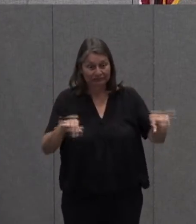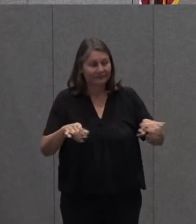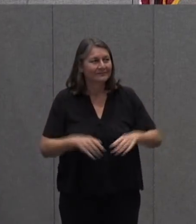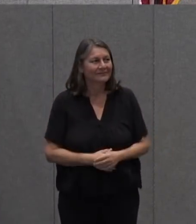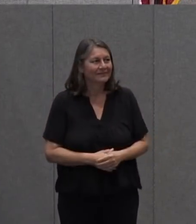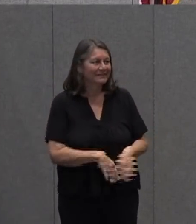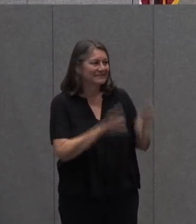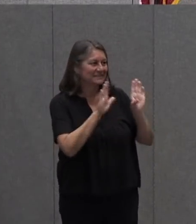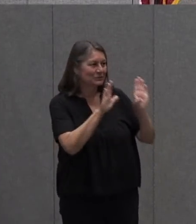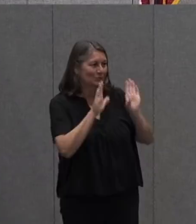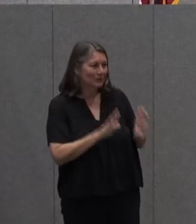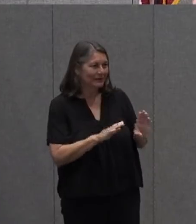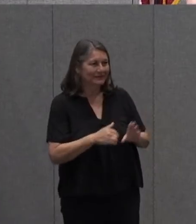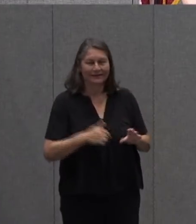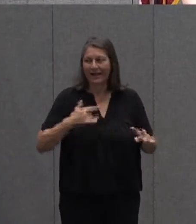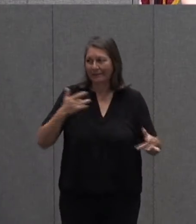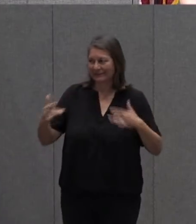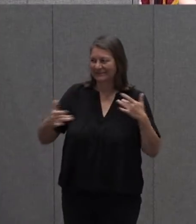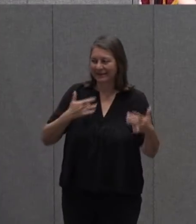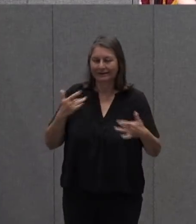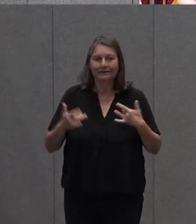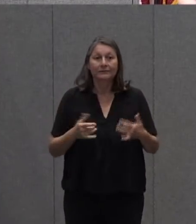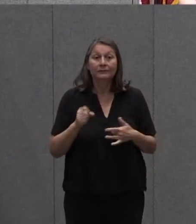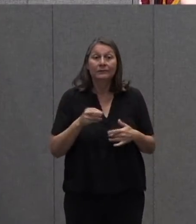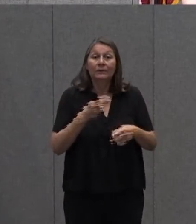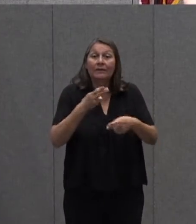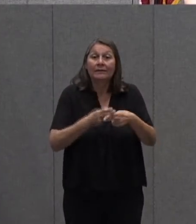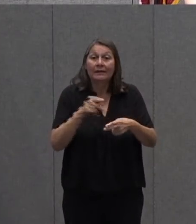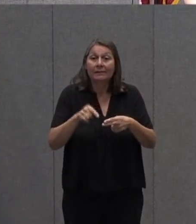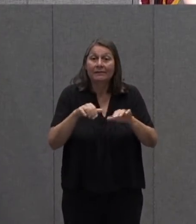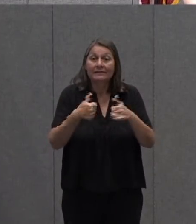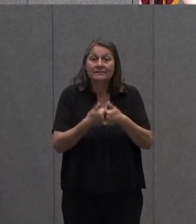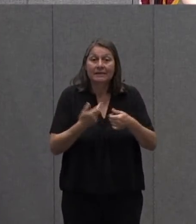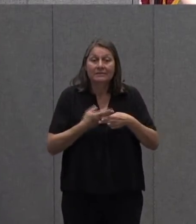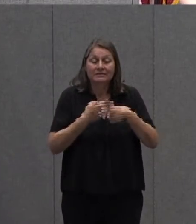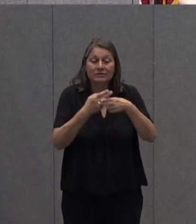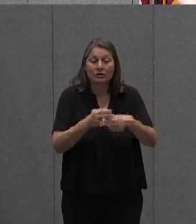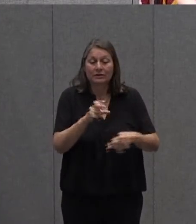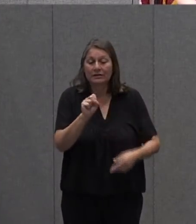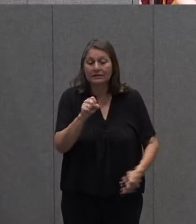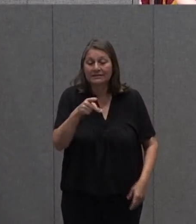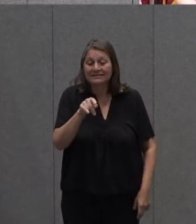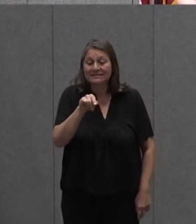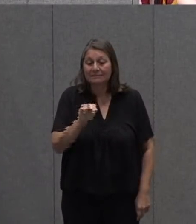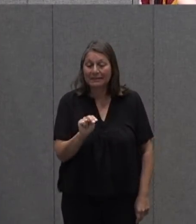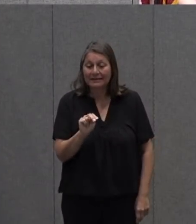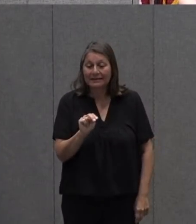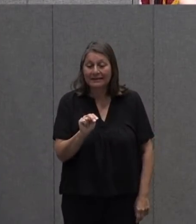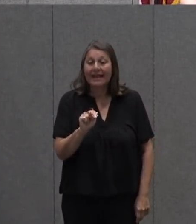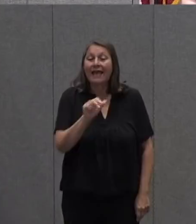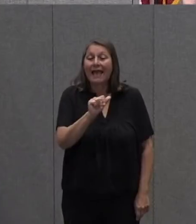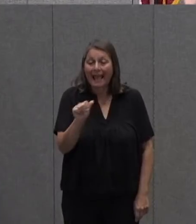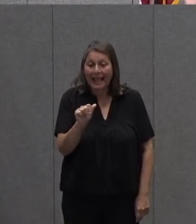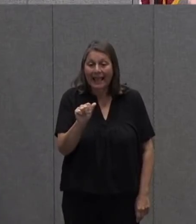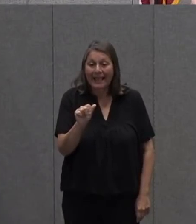It is gonna be great. I am excited. So the name of this game Ms. Lori, it is called spin a sound. A sound? A sound